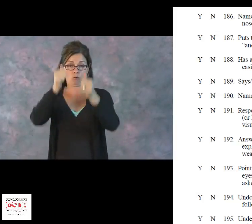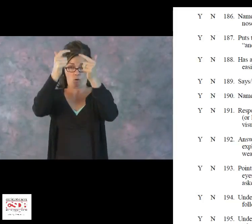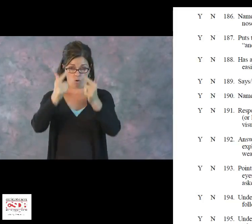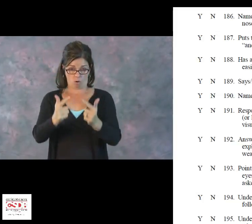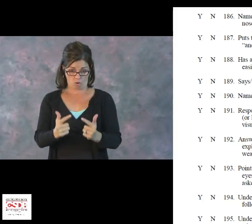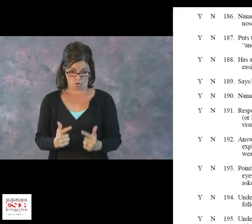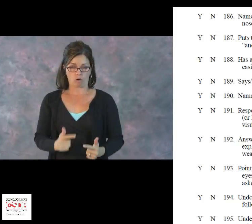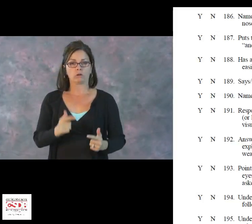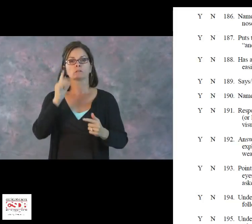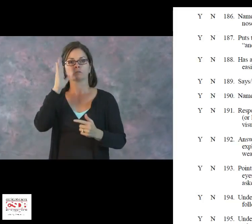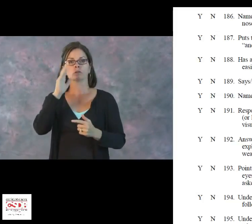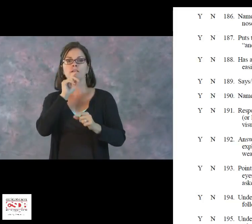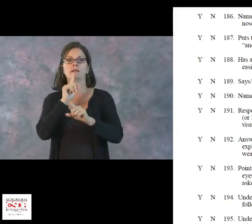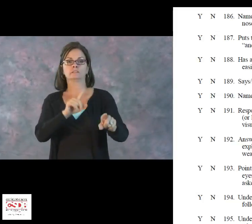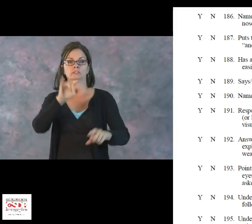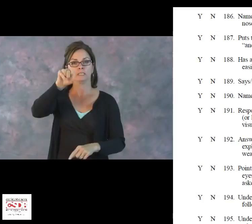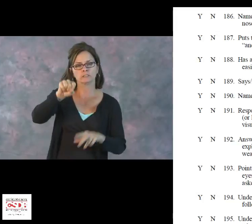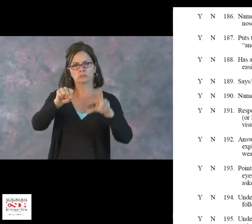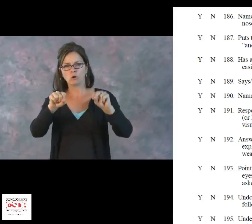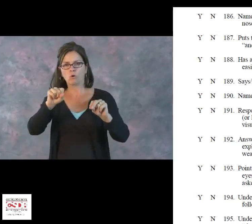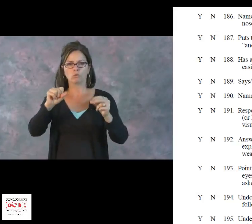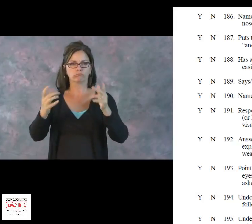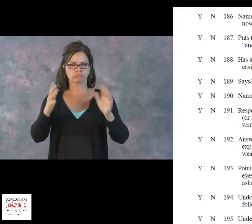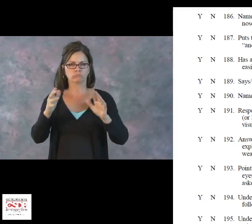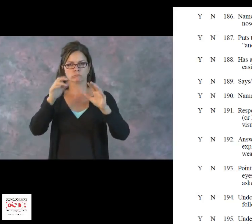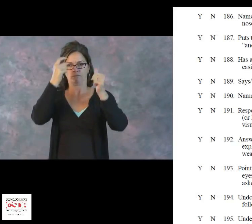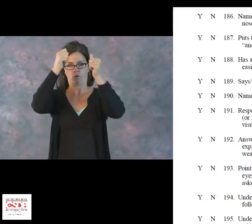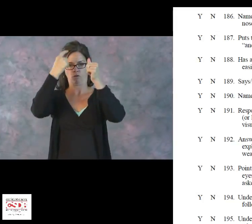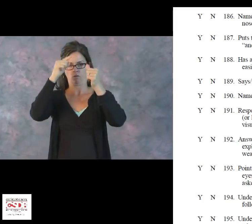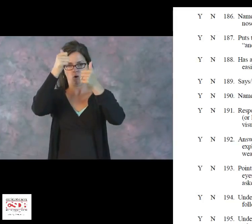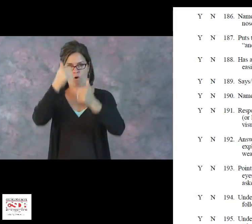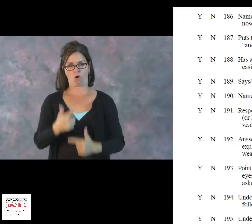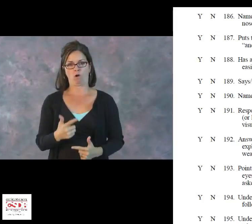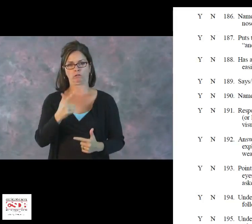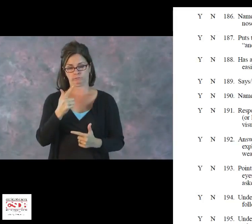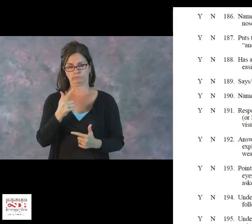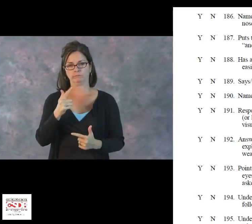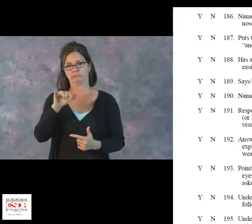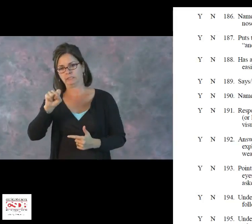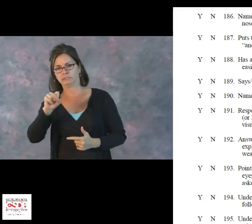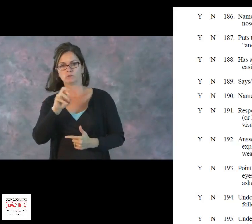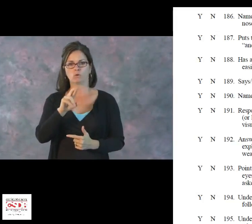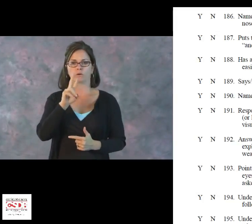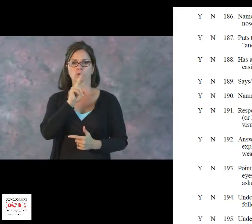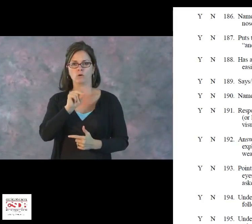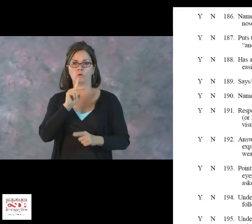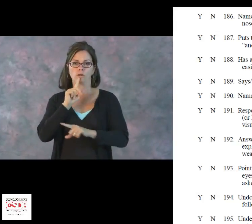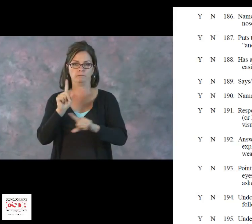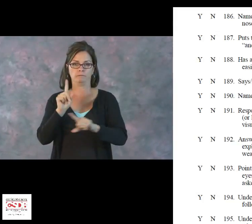answering "yes" or "no" to each of the individual items.